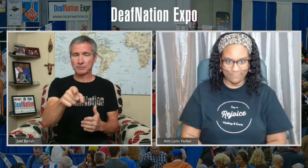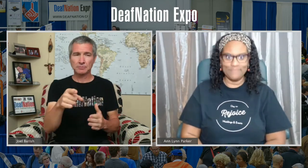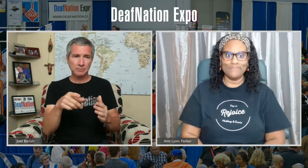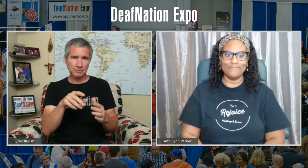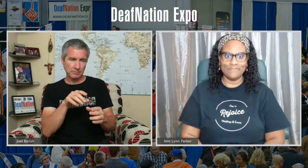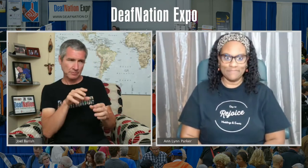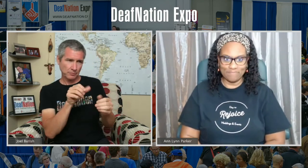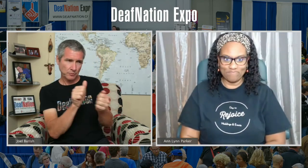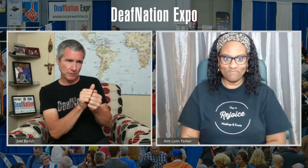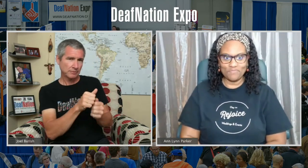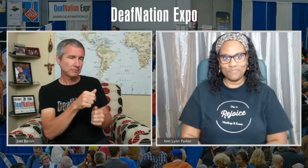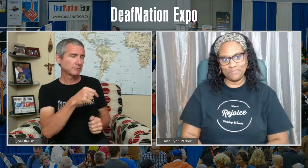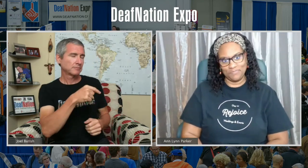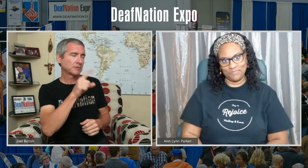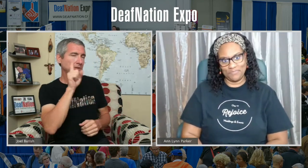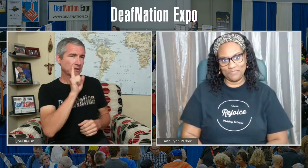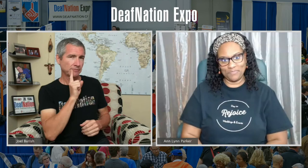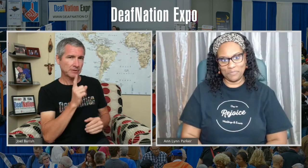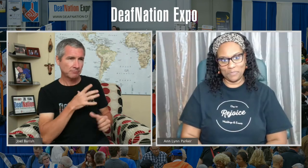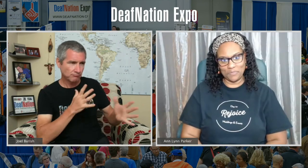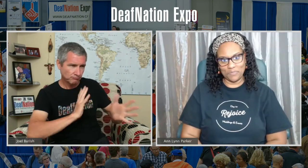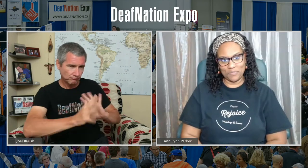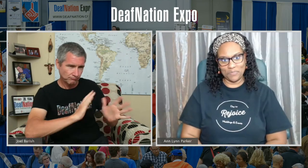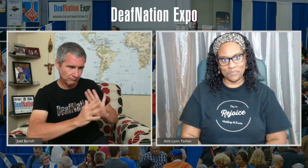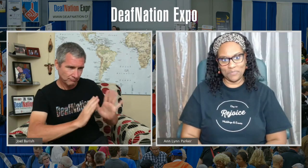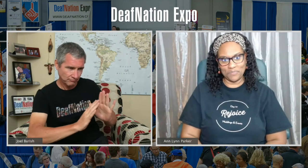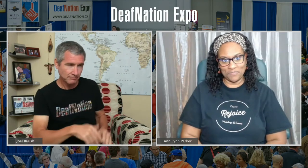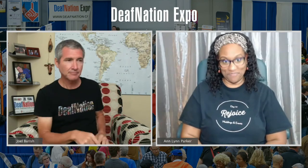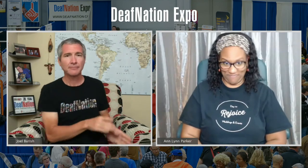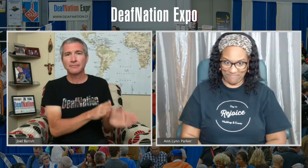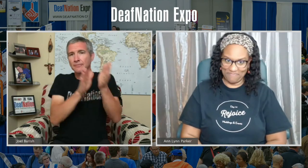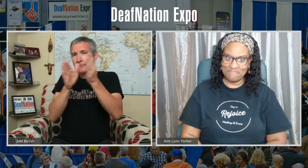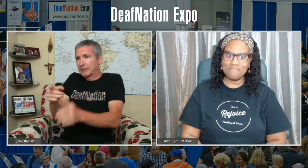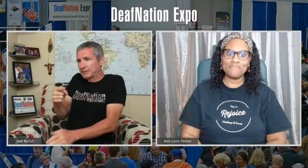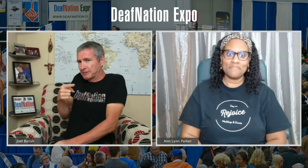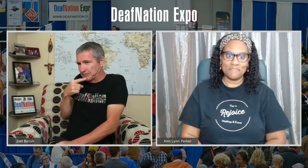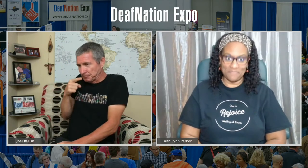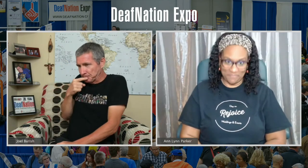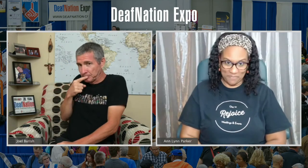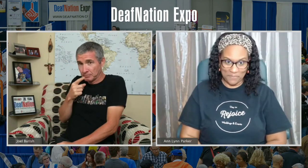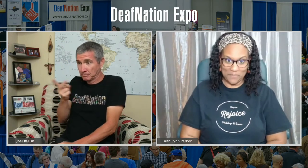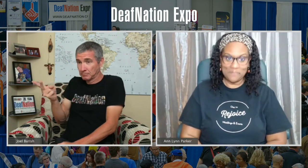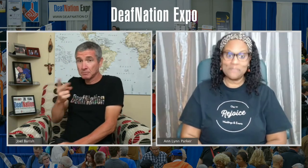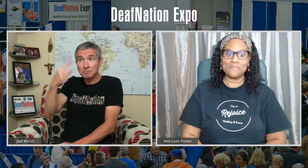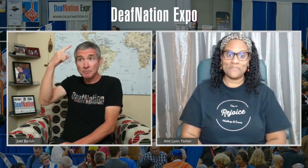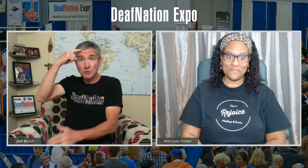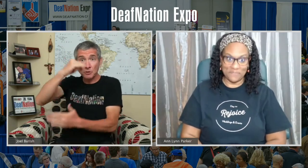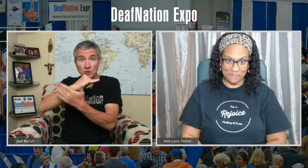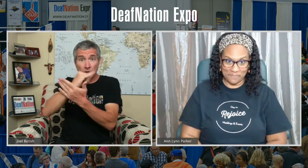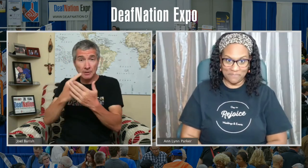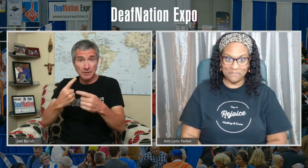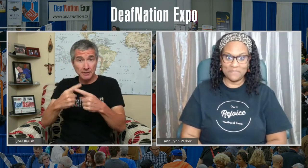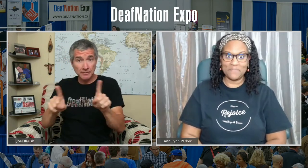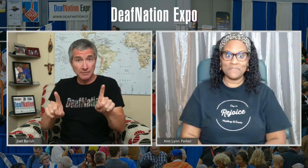I’m sure, with deaf people, you can communicate effectively. Now, with hearing people…